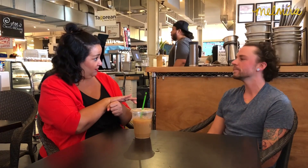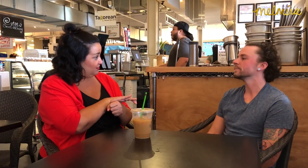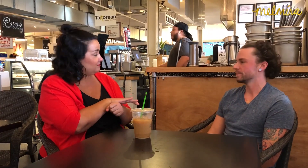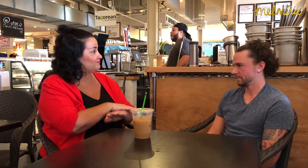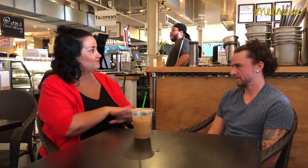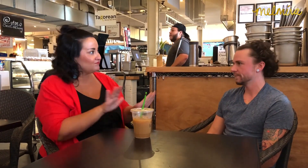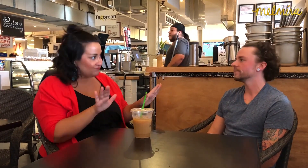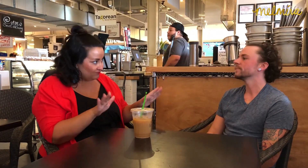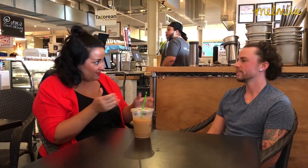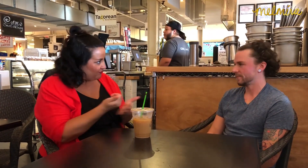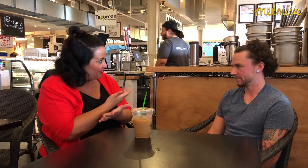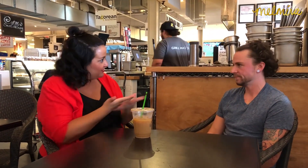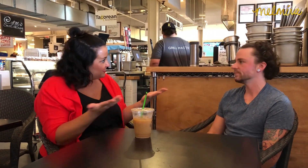EVERYTHING?